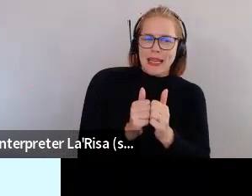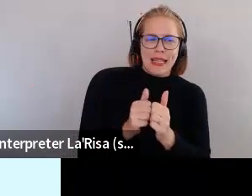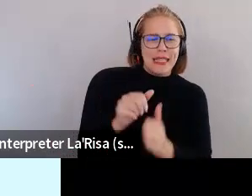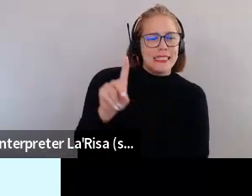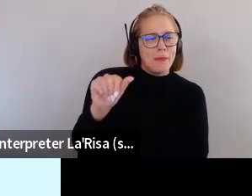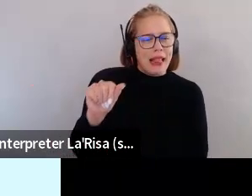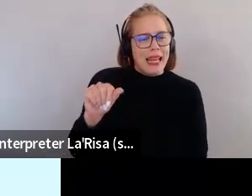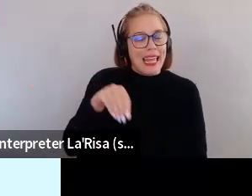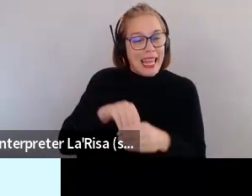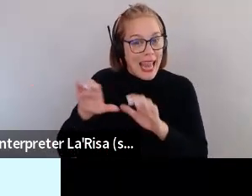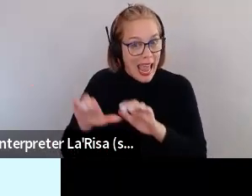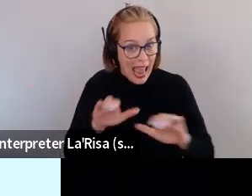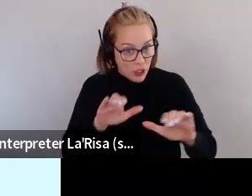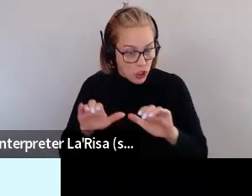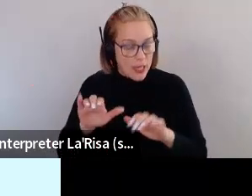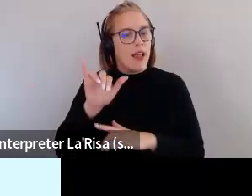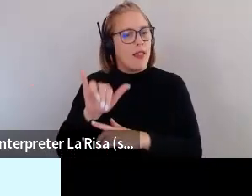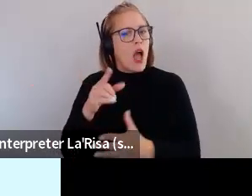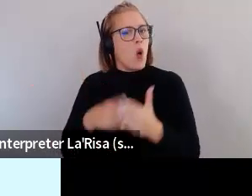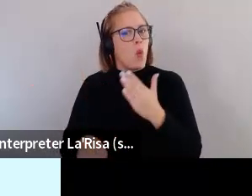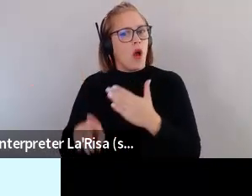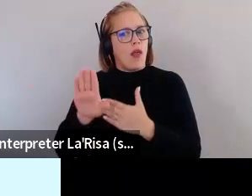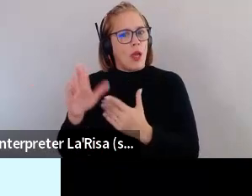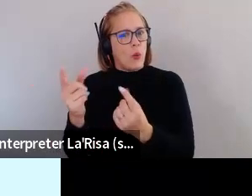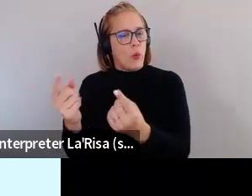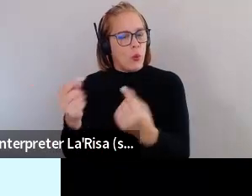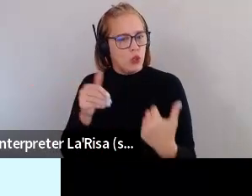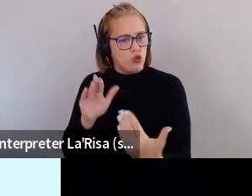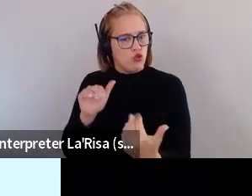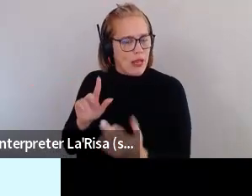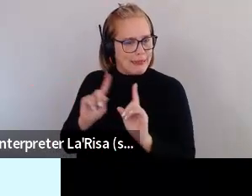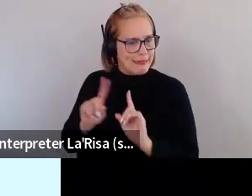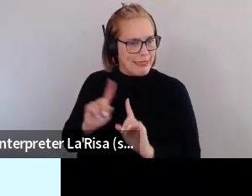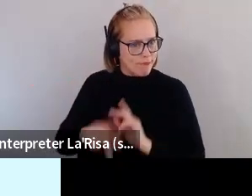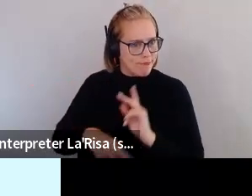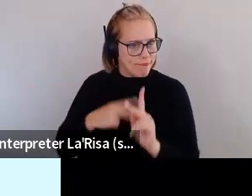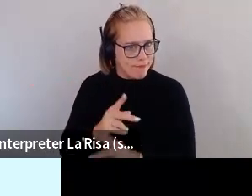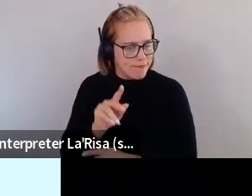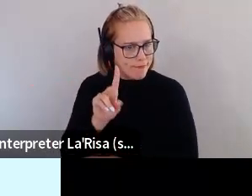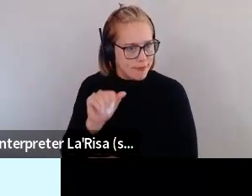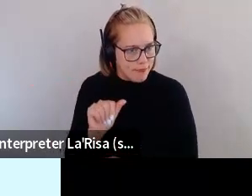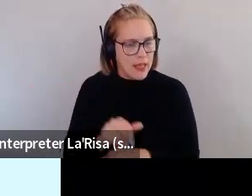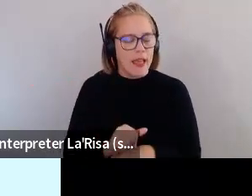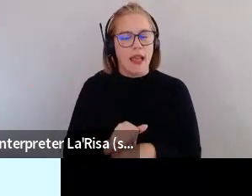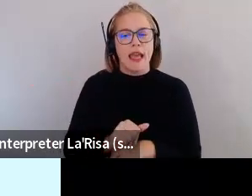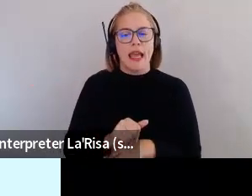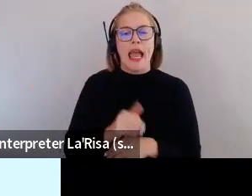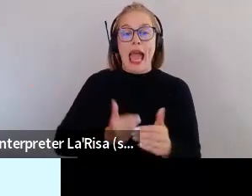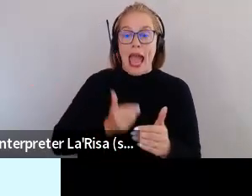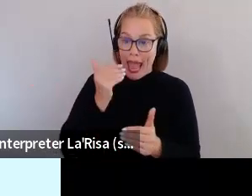Board of Education. She won and was hired by her former grade school and